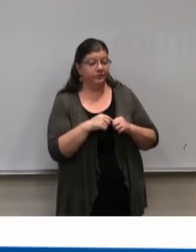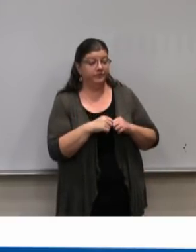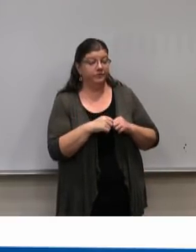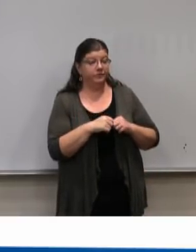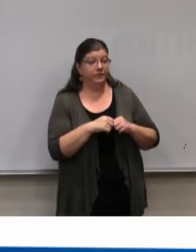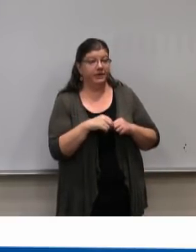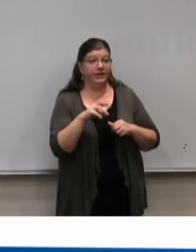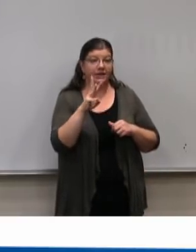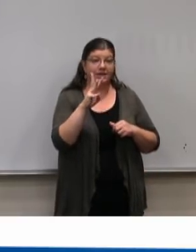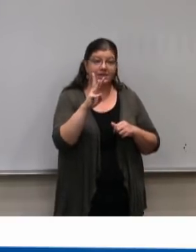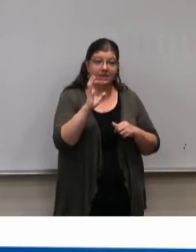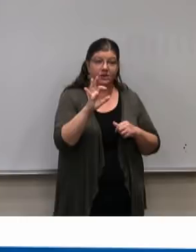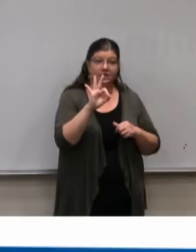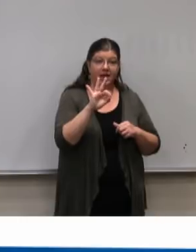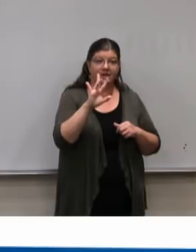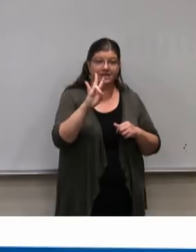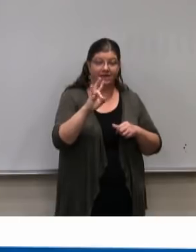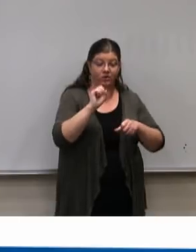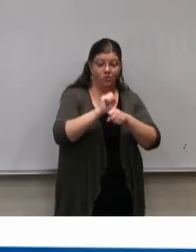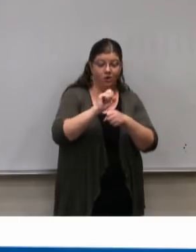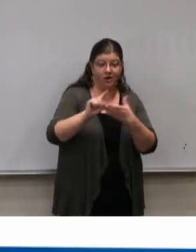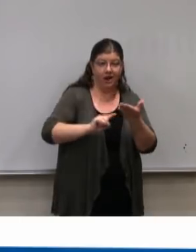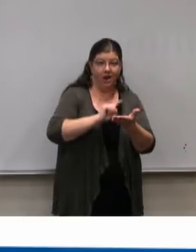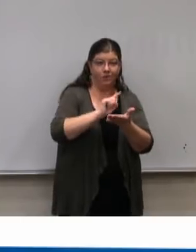Six hundred ninety-seven work hours for the whole day,